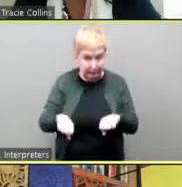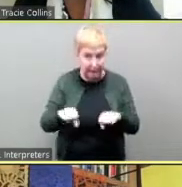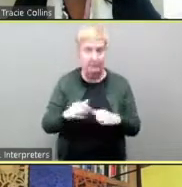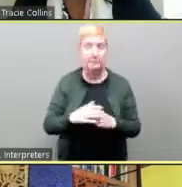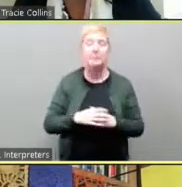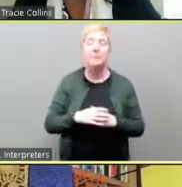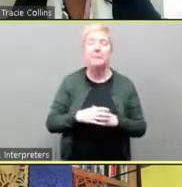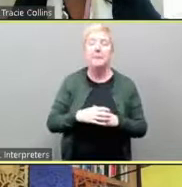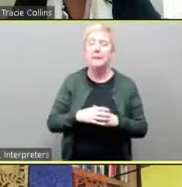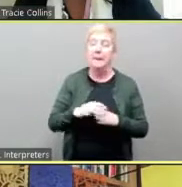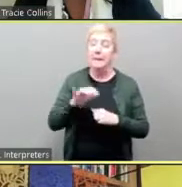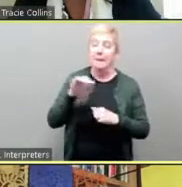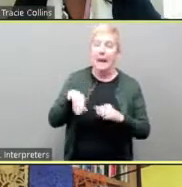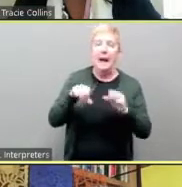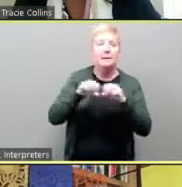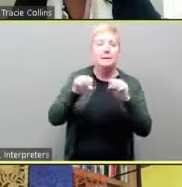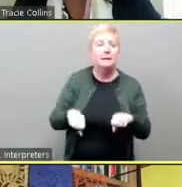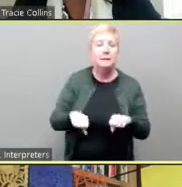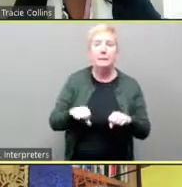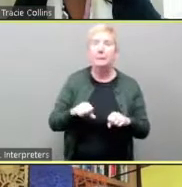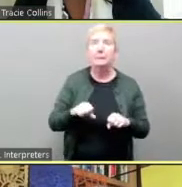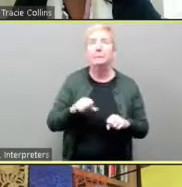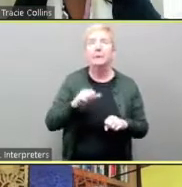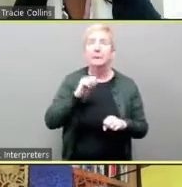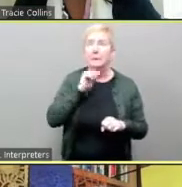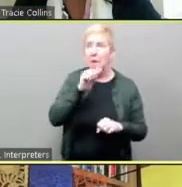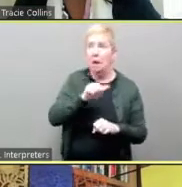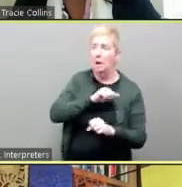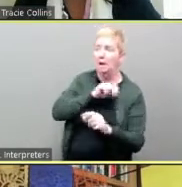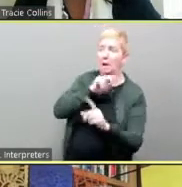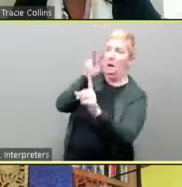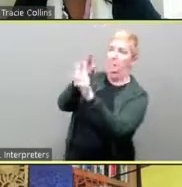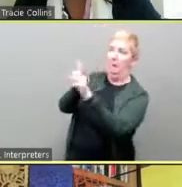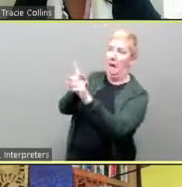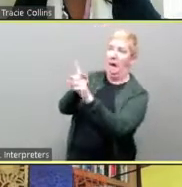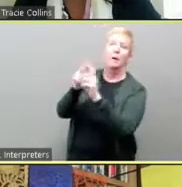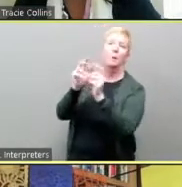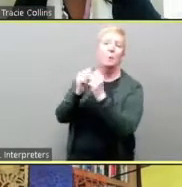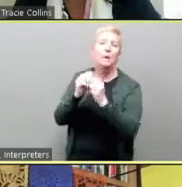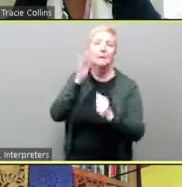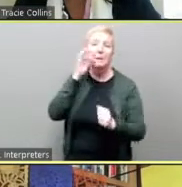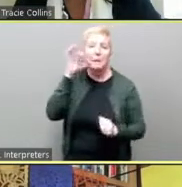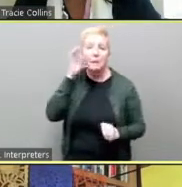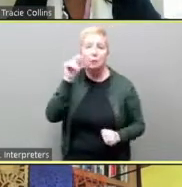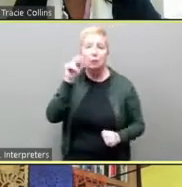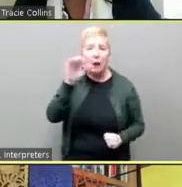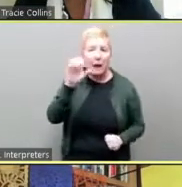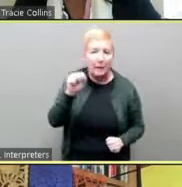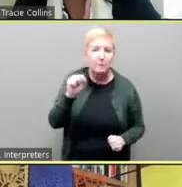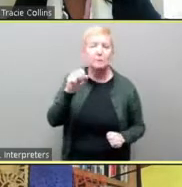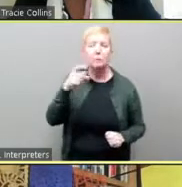not apply uh to our tribes, pueblos and nations, they are free to adopt